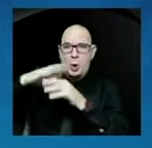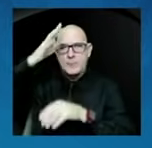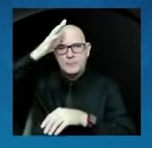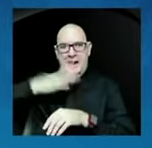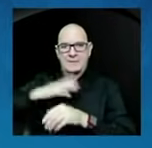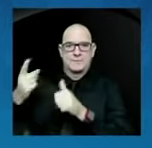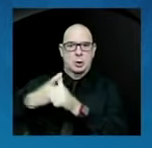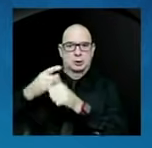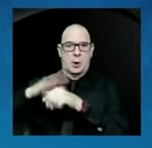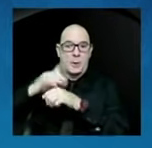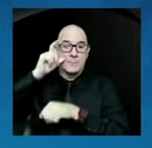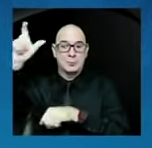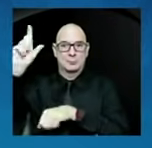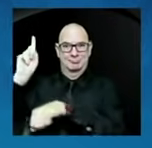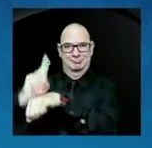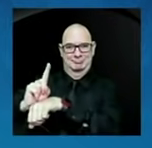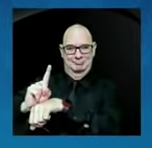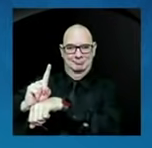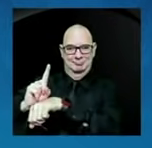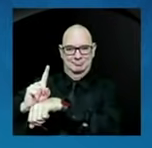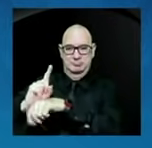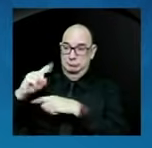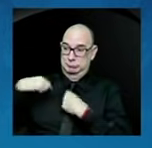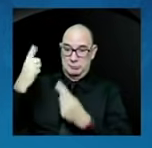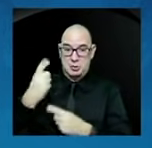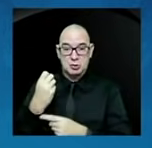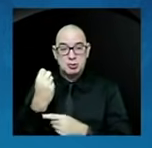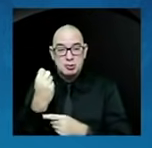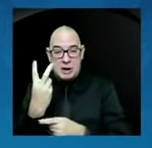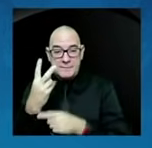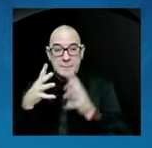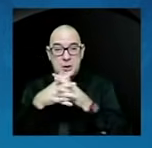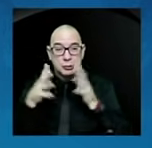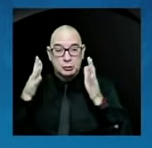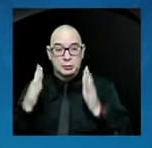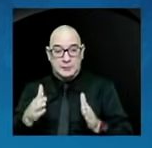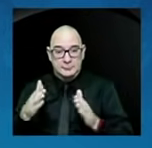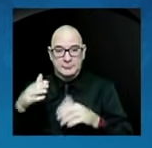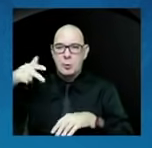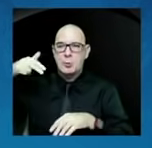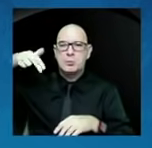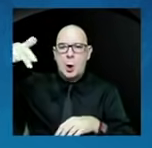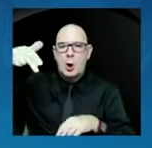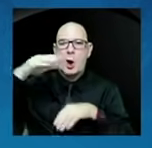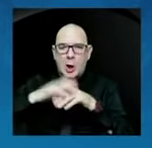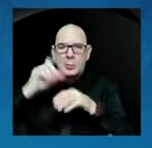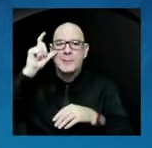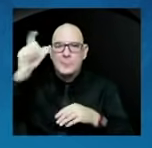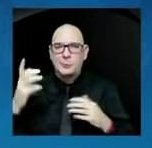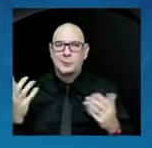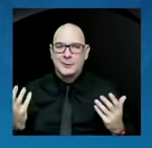AMERICAN ON THE MOON, IN THE